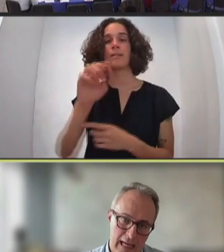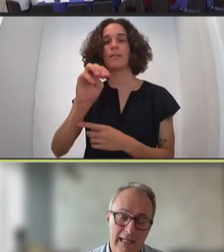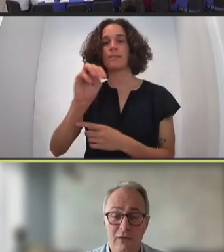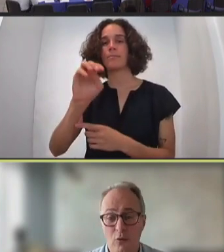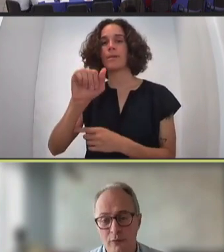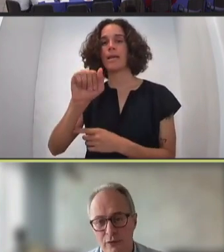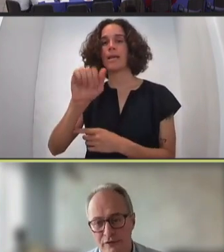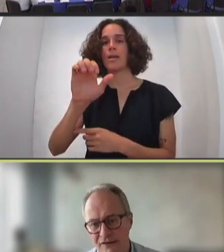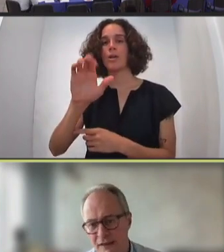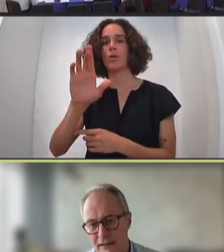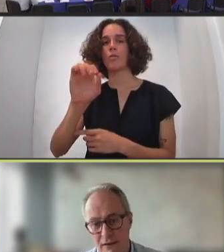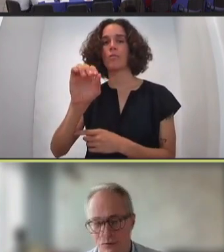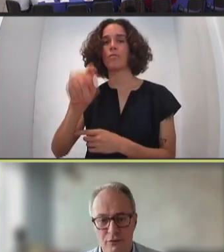And then what we could see that, of course,